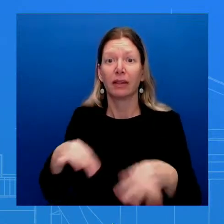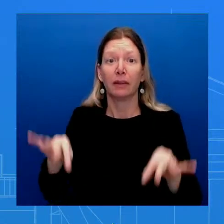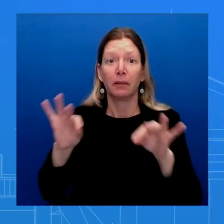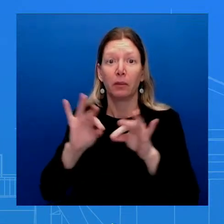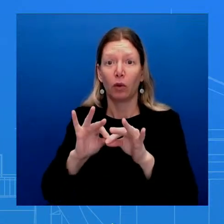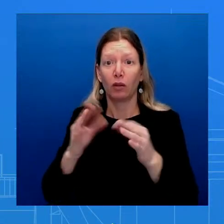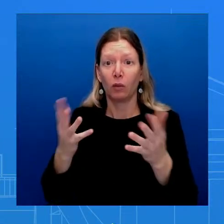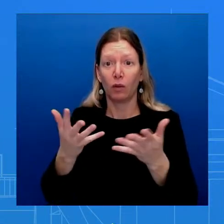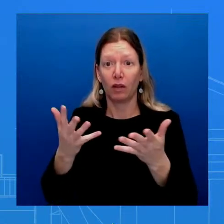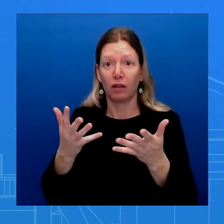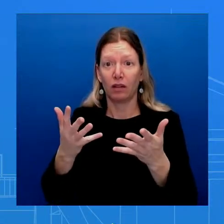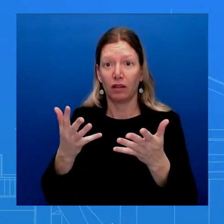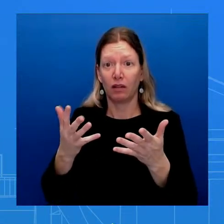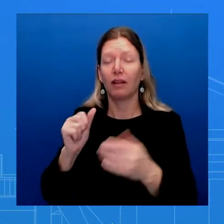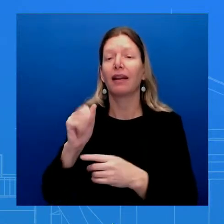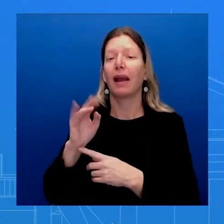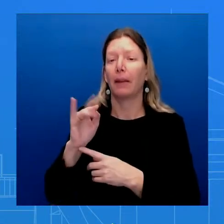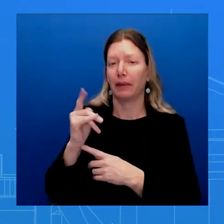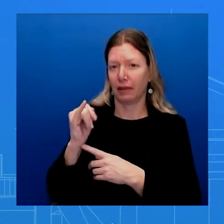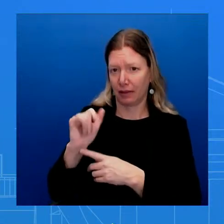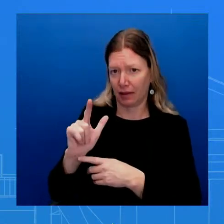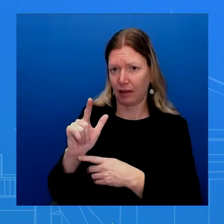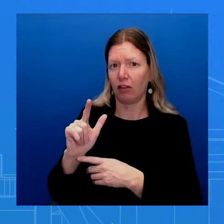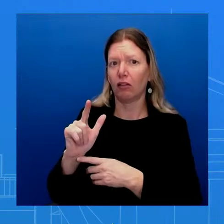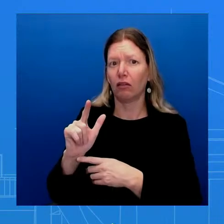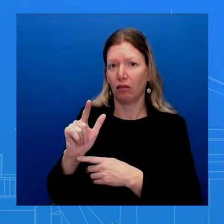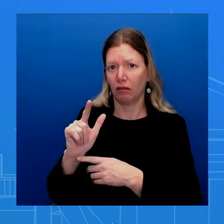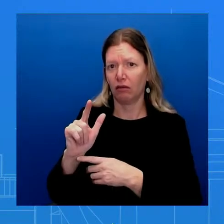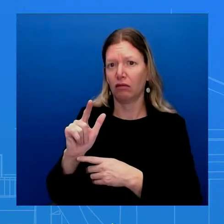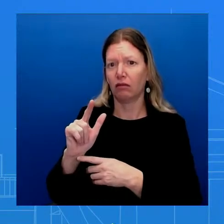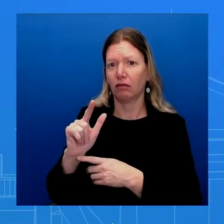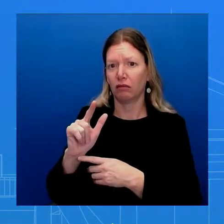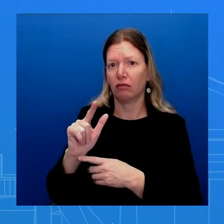she celebrated her fourth birthday while she was in captivity --